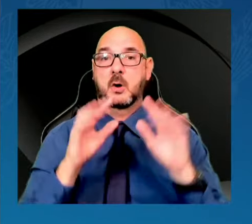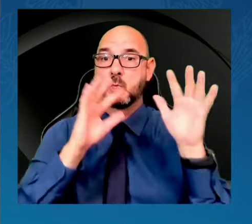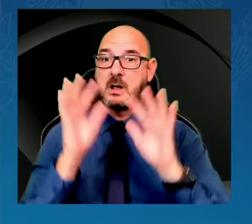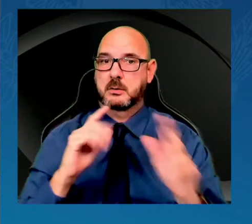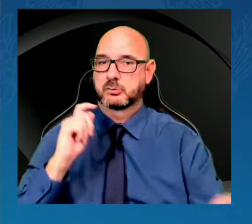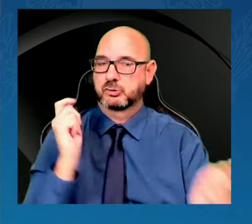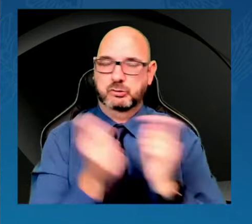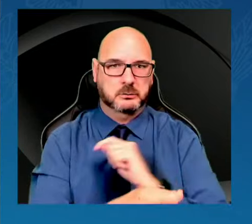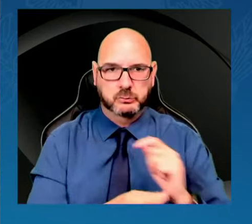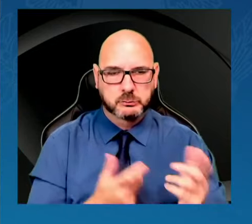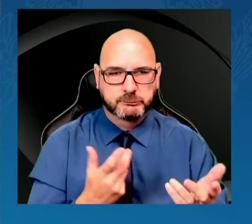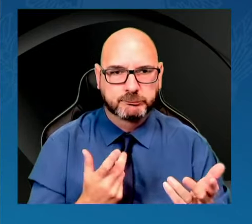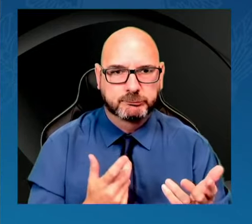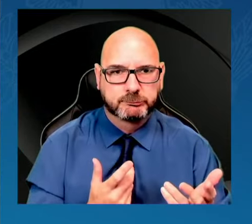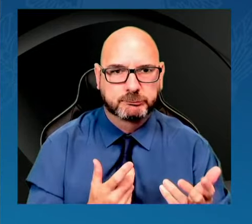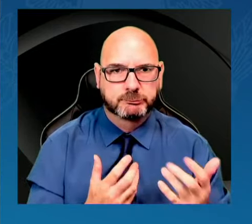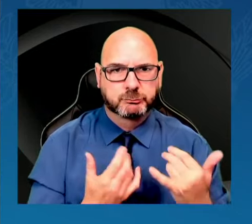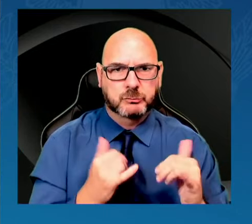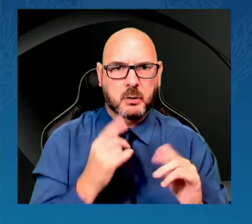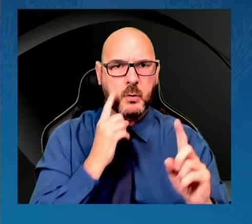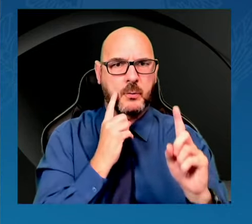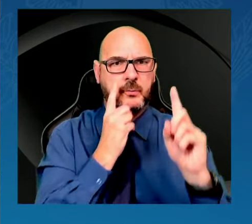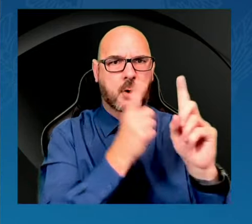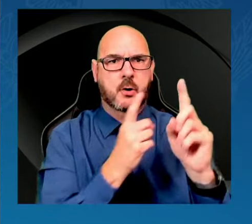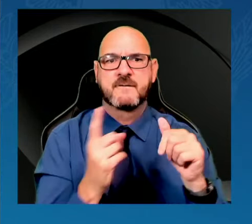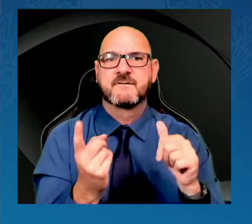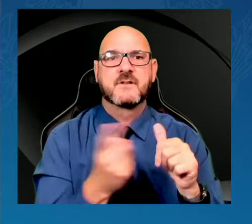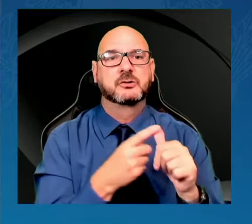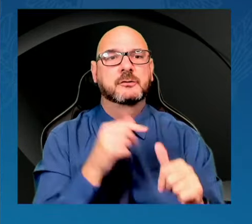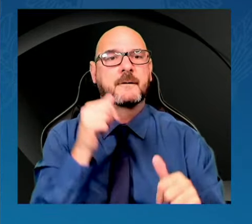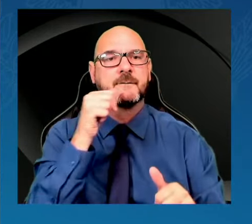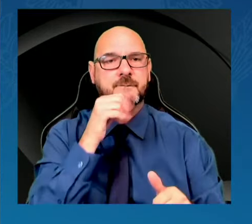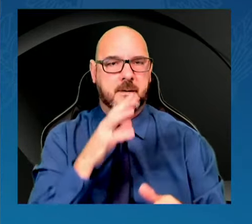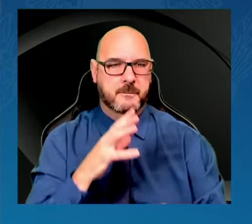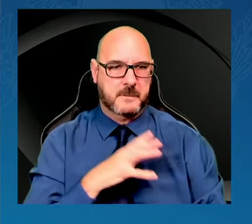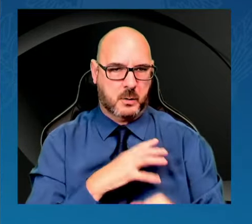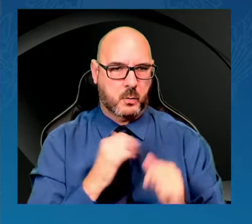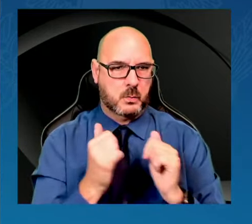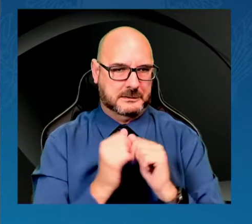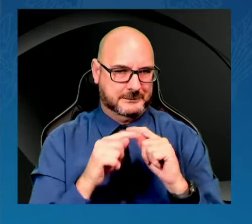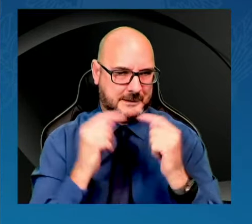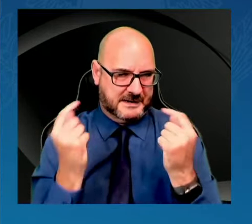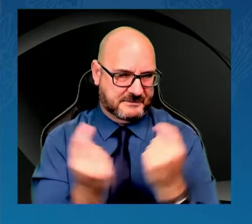first female ascent with my team. The Vice President: Yeah. Ms. Digiulian: And something that you really experience while